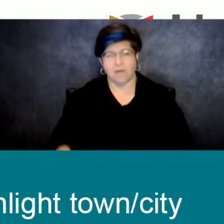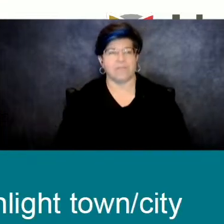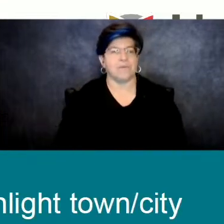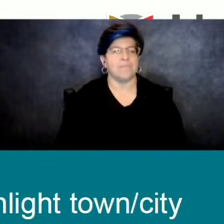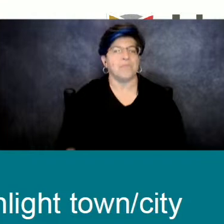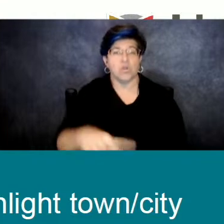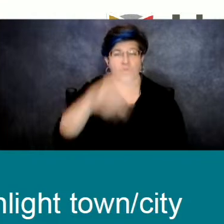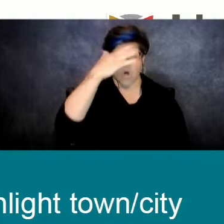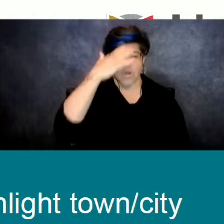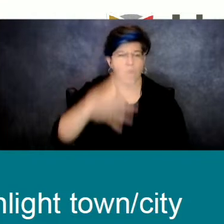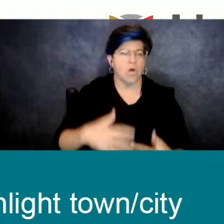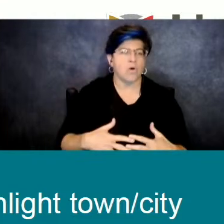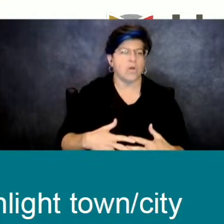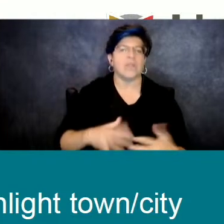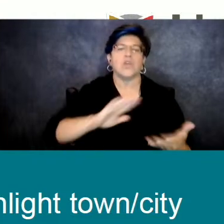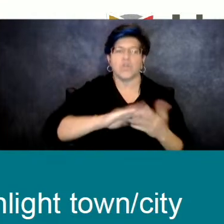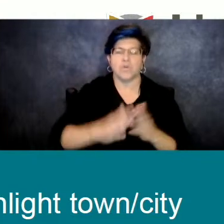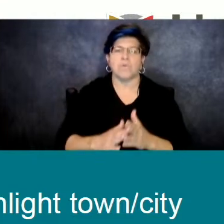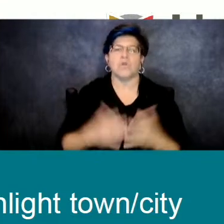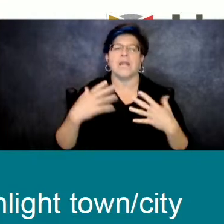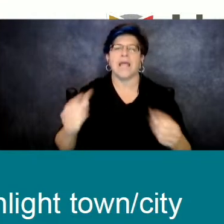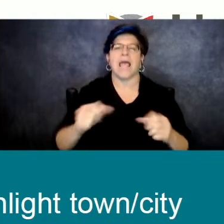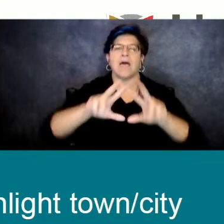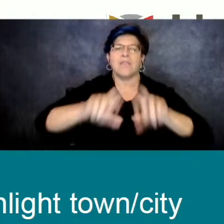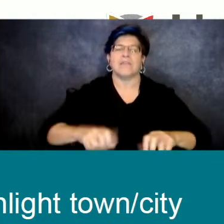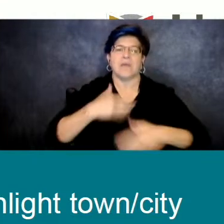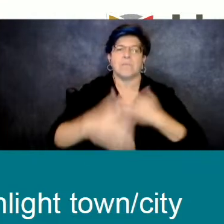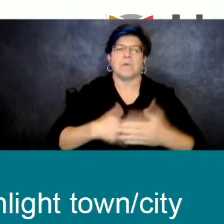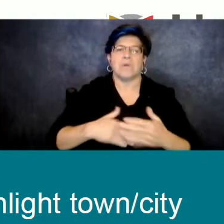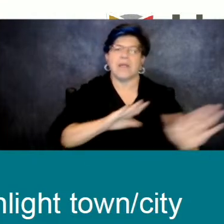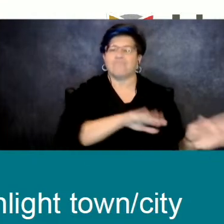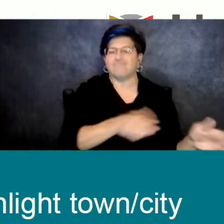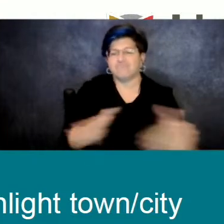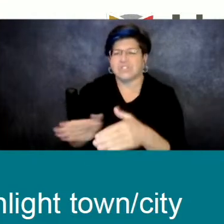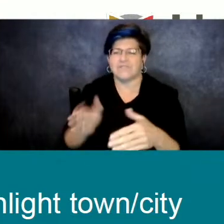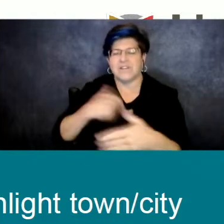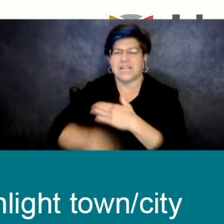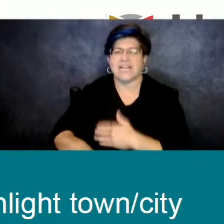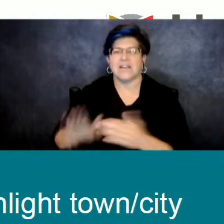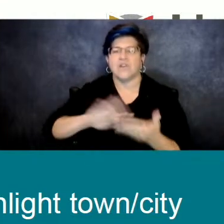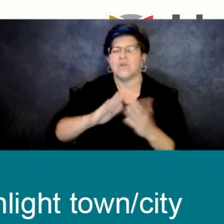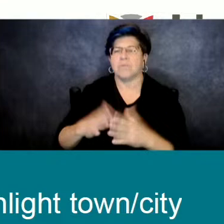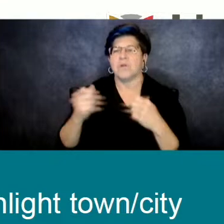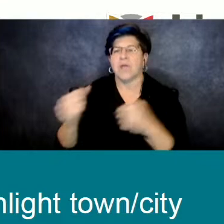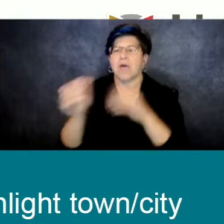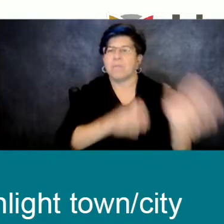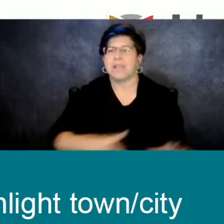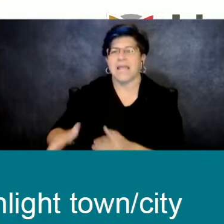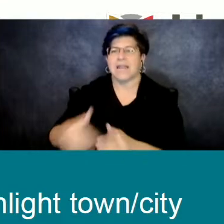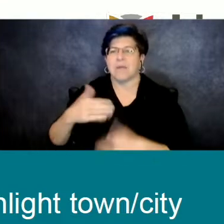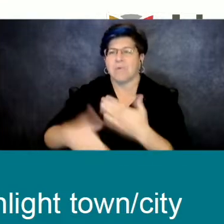IMPROVEMENT WE ARE LAUNCHING AS YOU ALL KNOW WE'RE IN THE COMMUNITY HEALTH ASSESSMENT